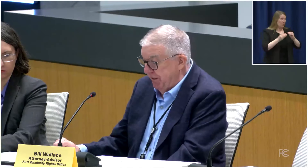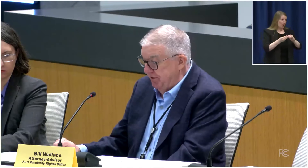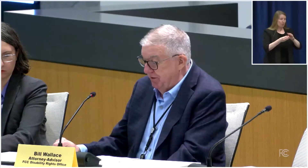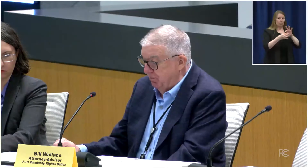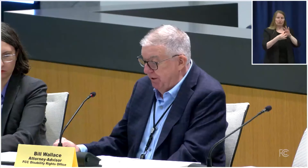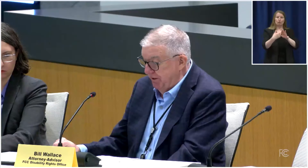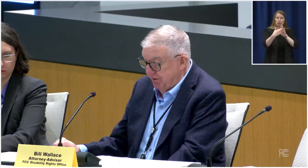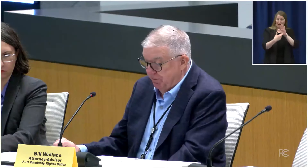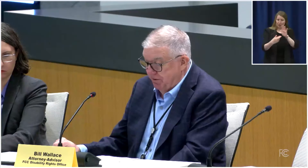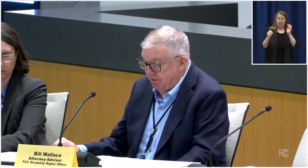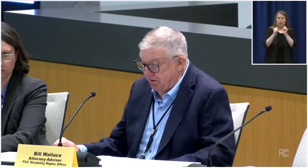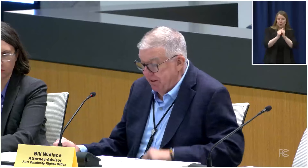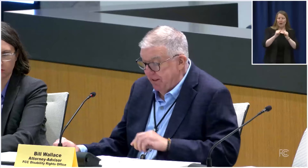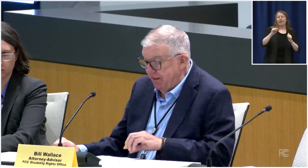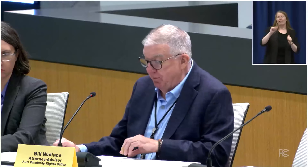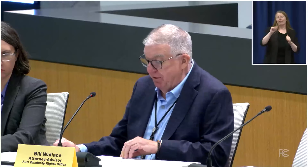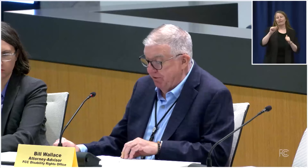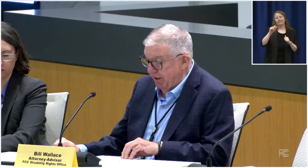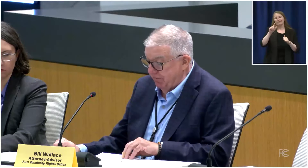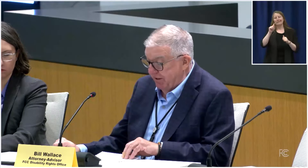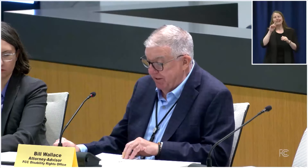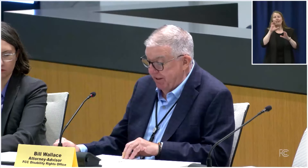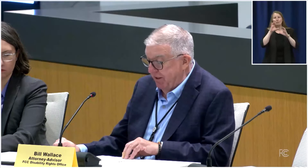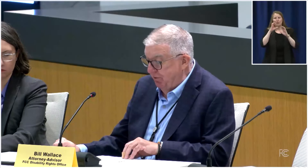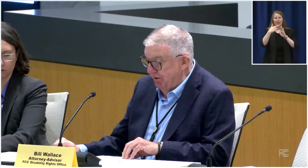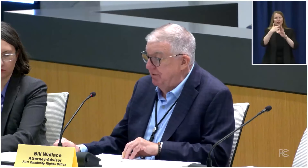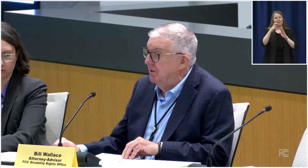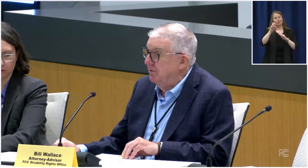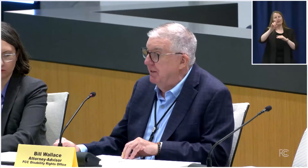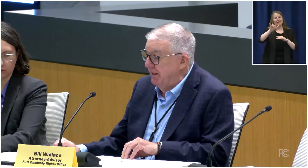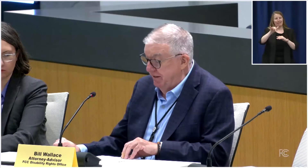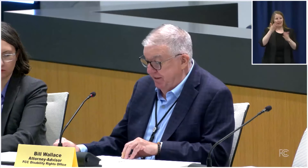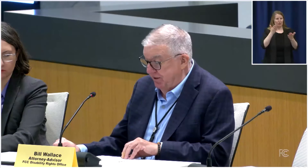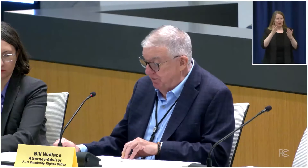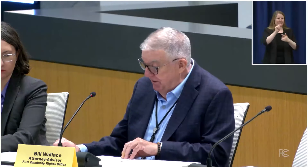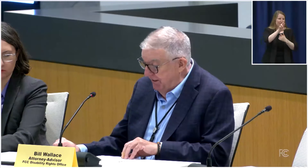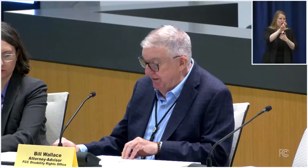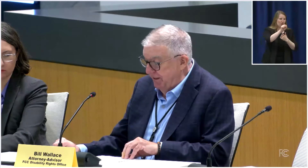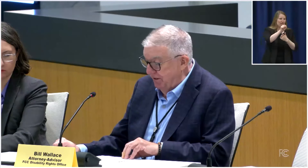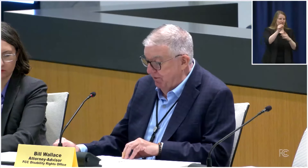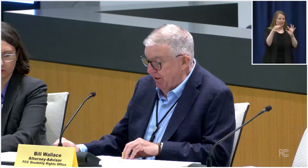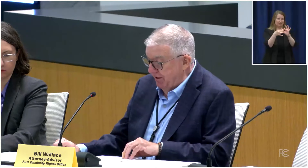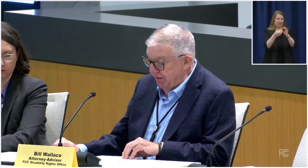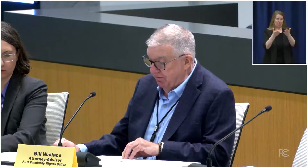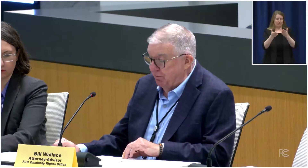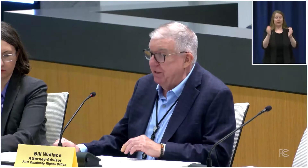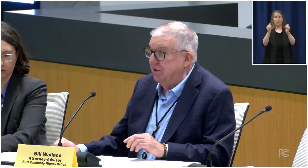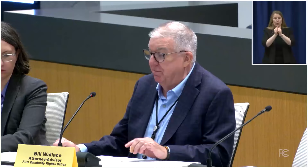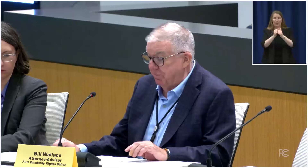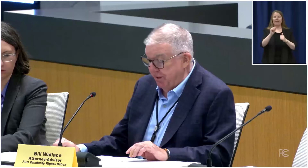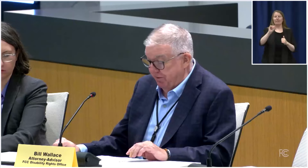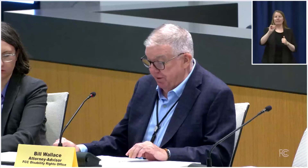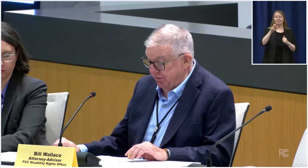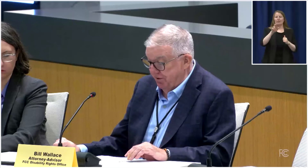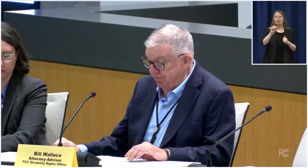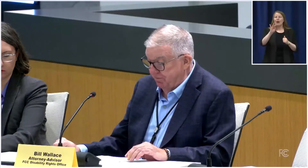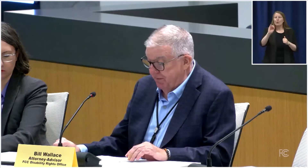TO IMPLEMENT DVC, AN ORGANIZATION OR AN AGENCY